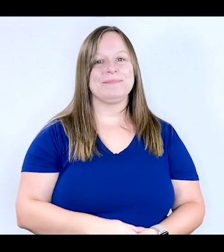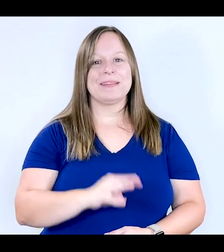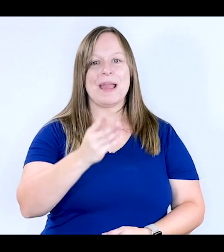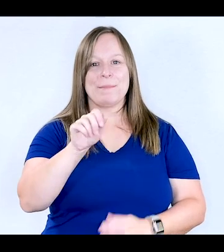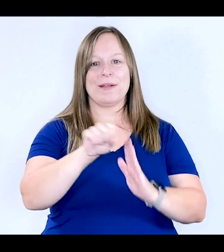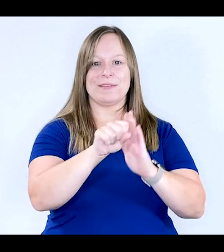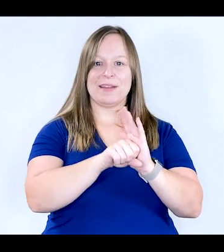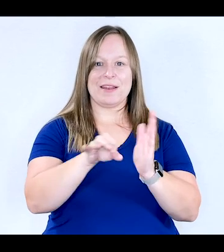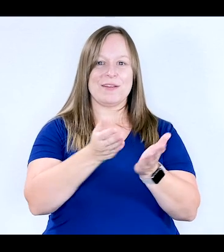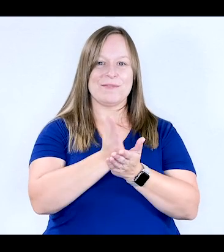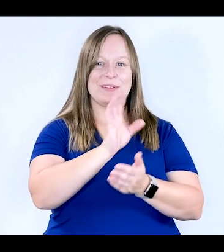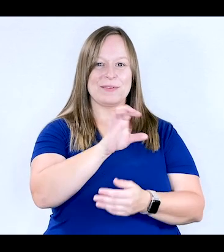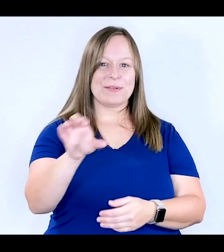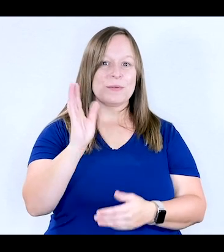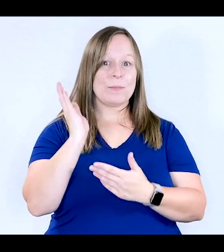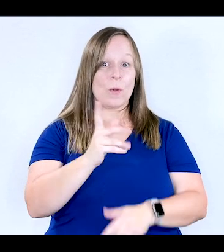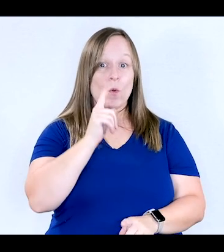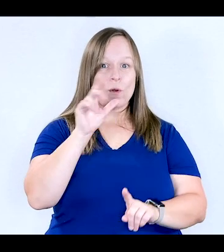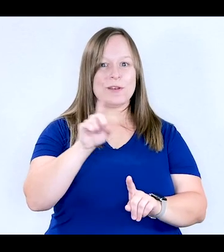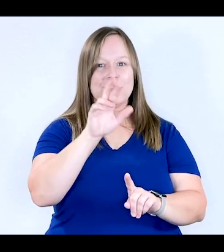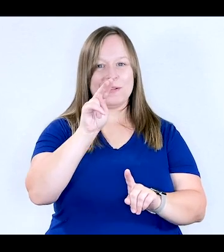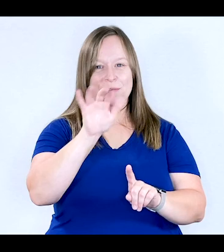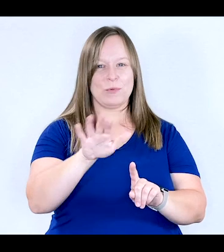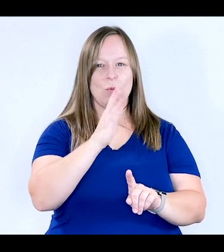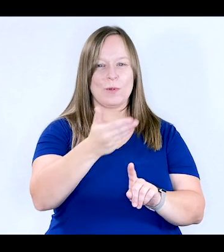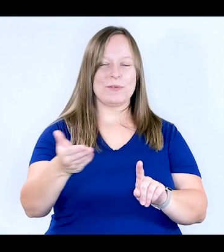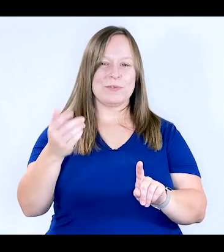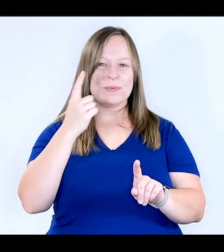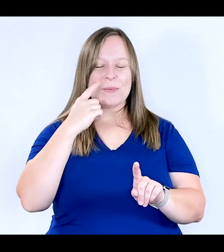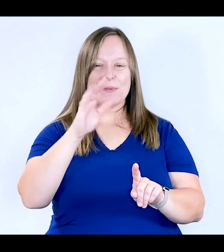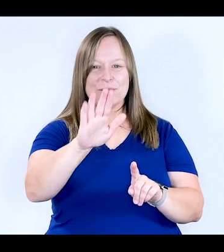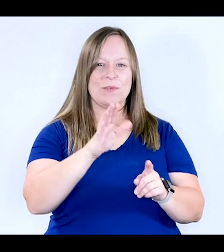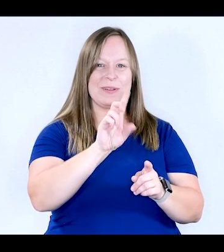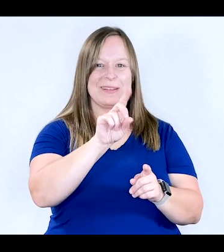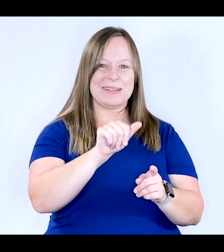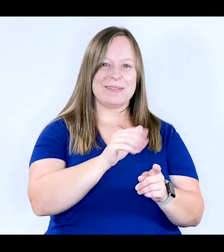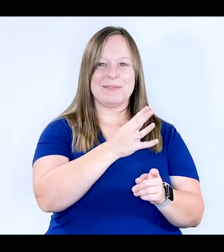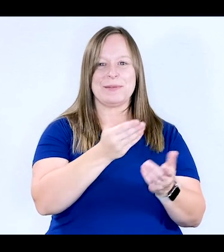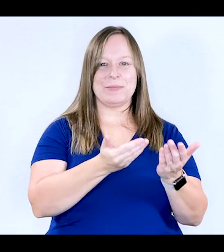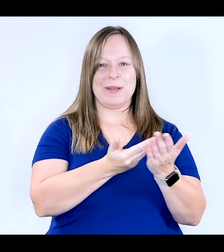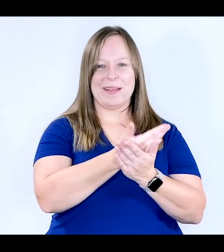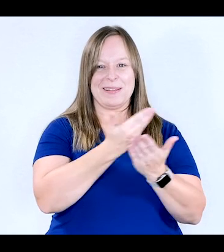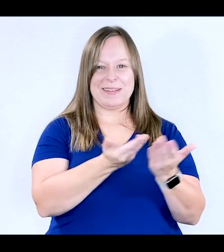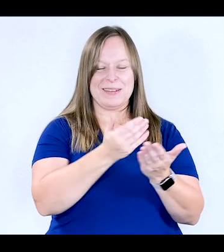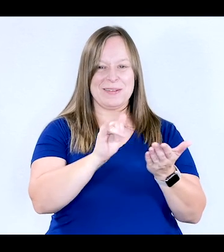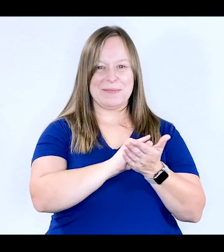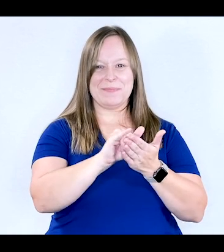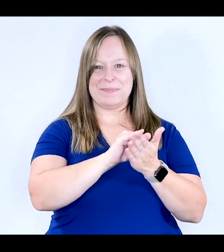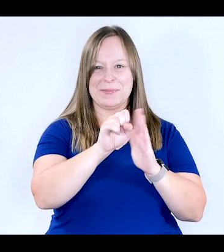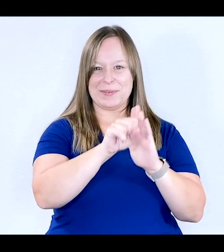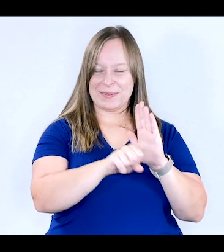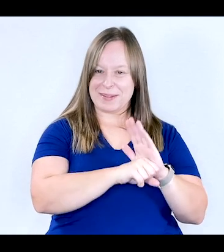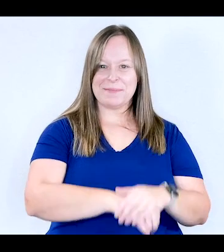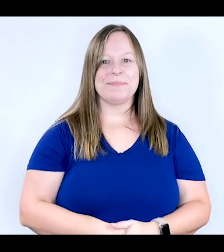K: Empire State of Rights: Closed Captioned has been brought to you by Disability Rights in New York; your source for disability rights and advocacy.